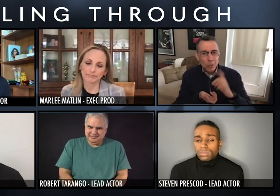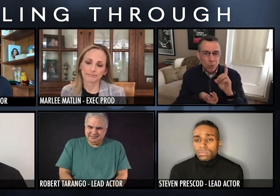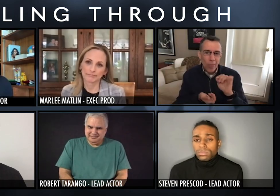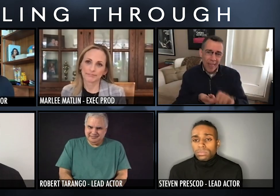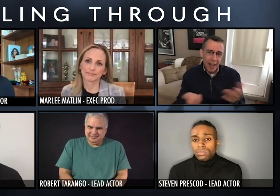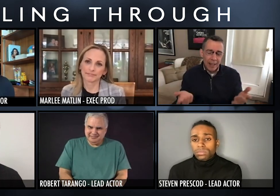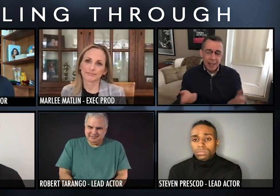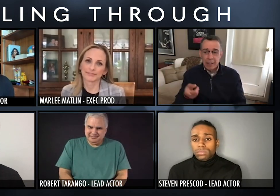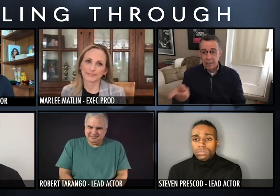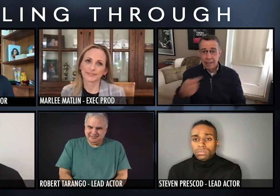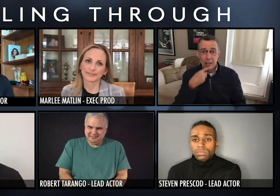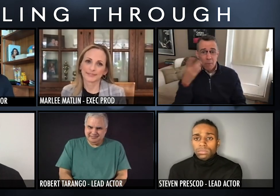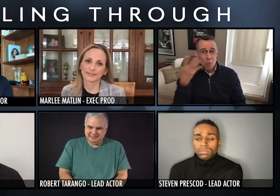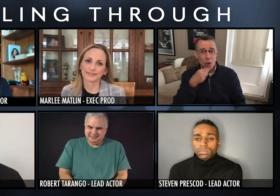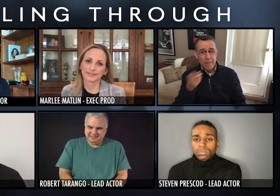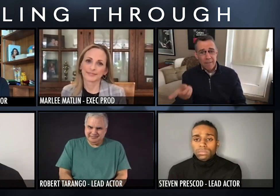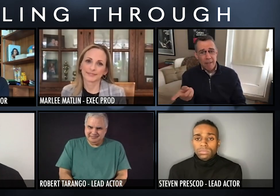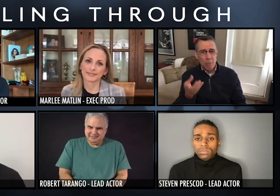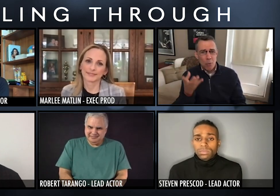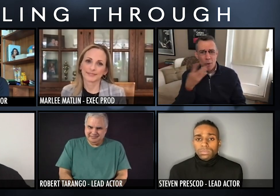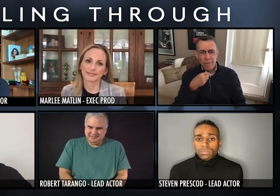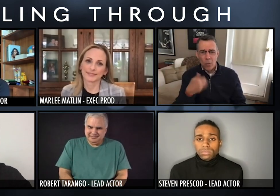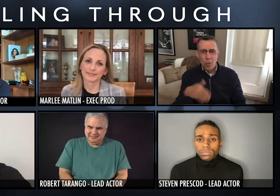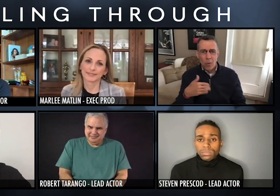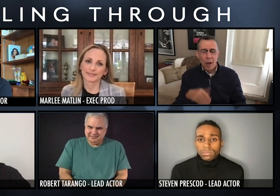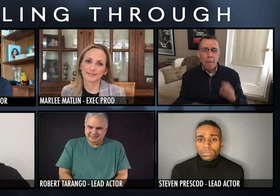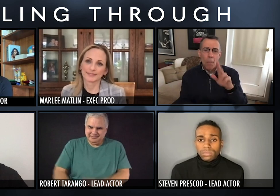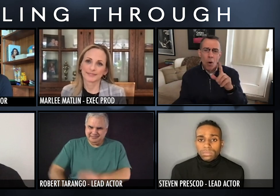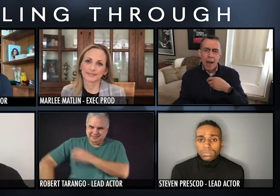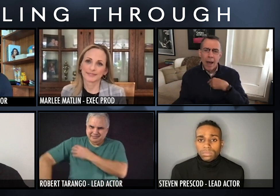Colman: That's a beautiful, beautiful. Marlee. I'd like to ask you a question,